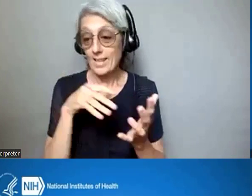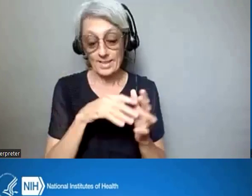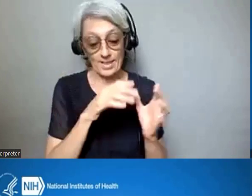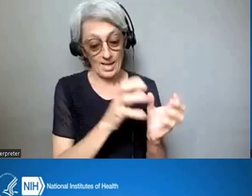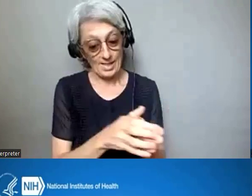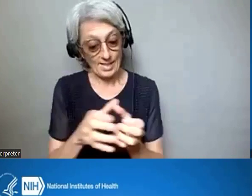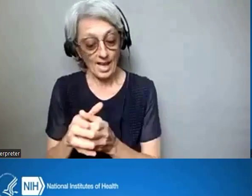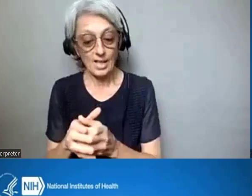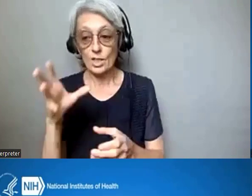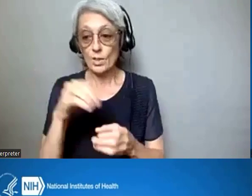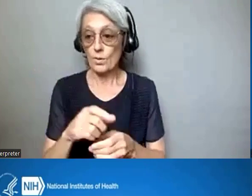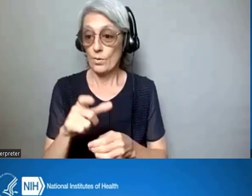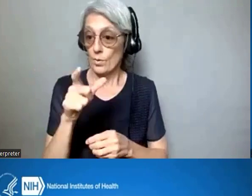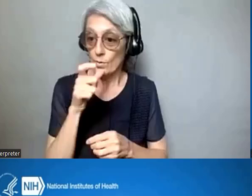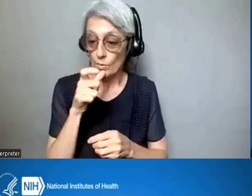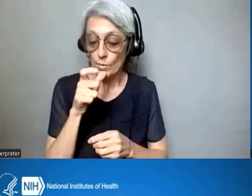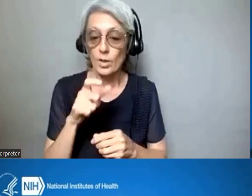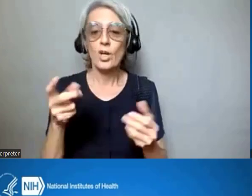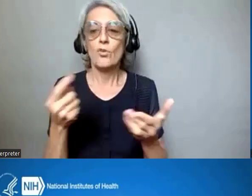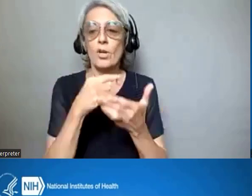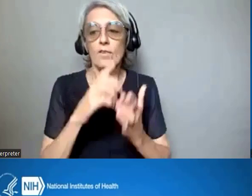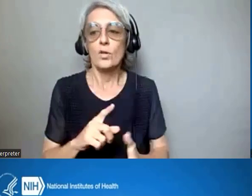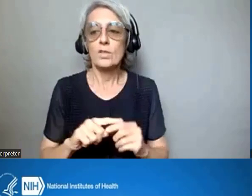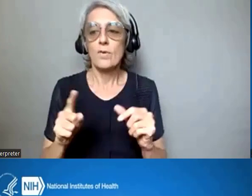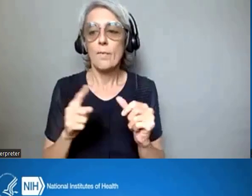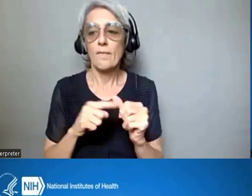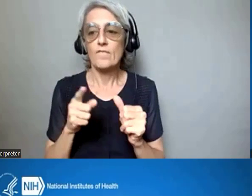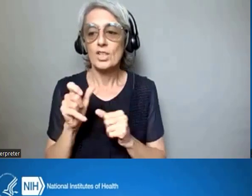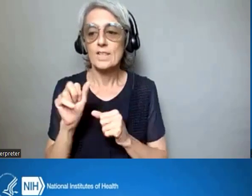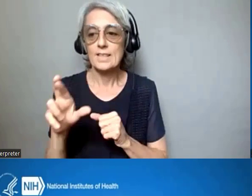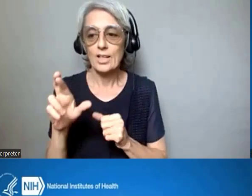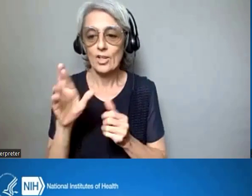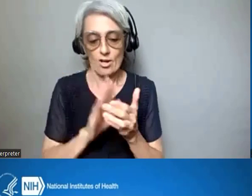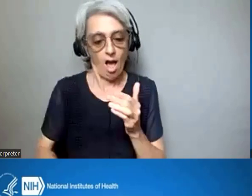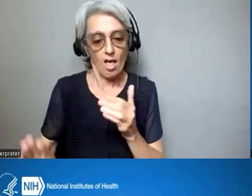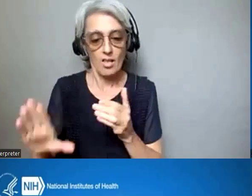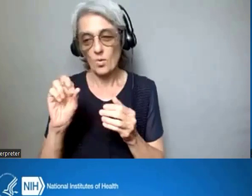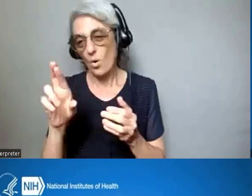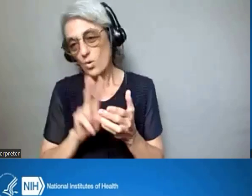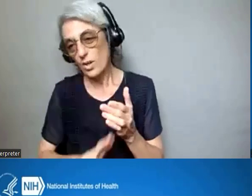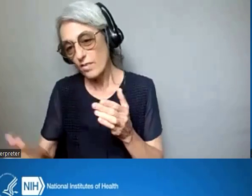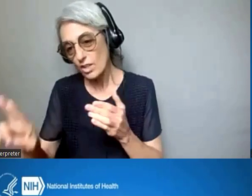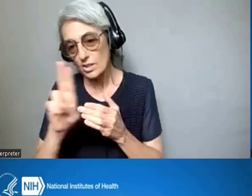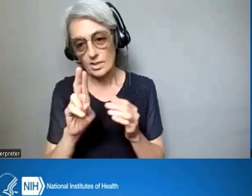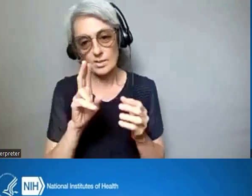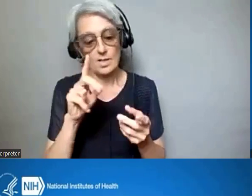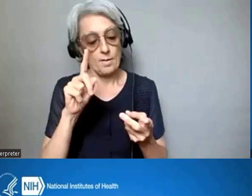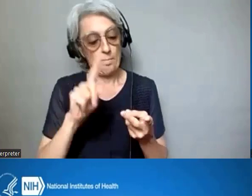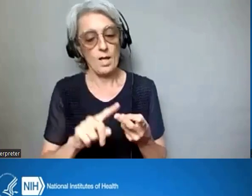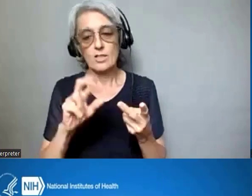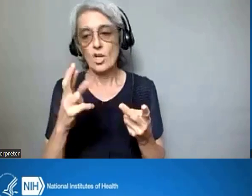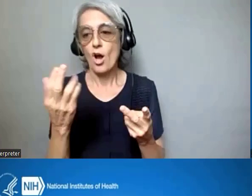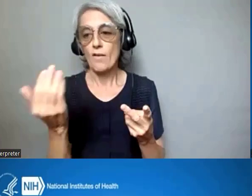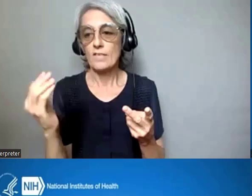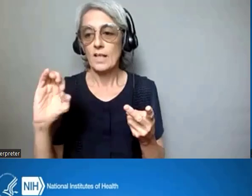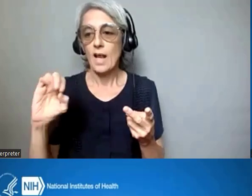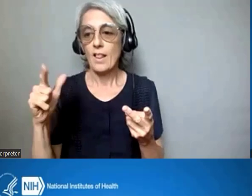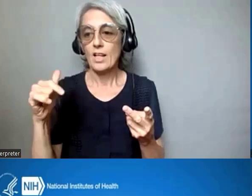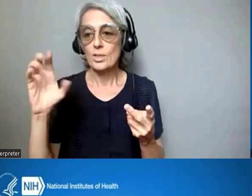from first tier colleges or universities, as well as R15-eligible institutions,